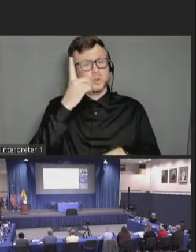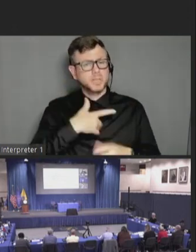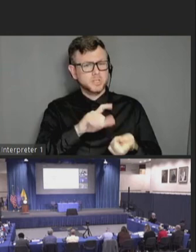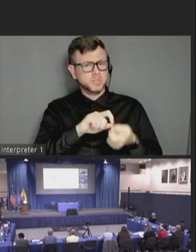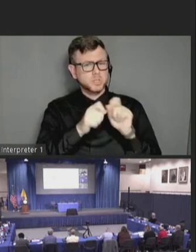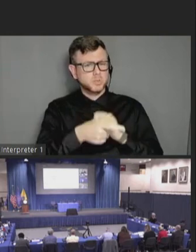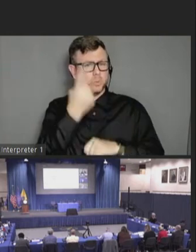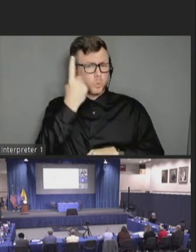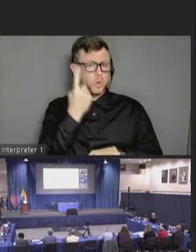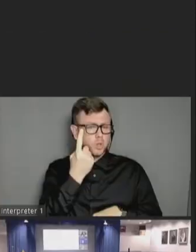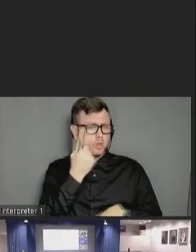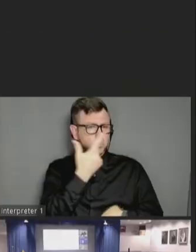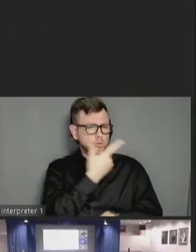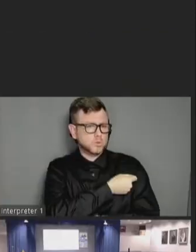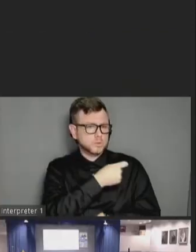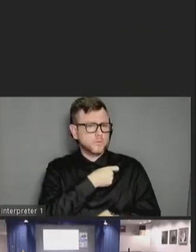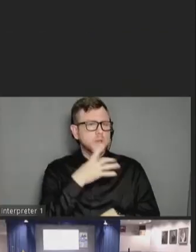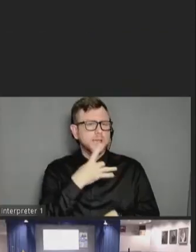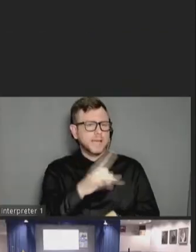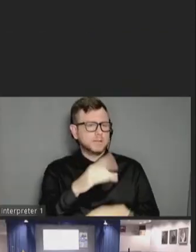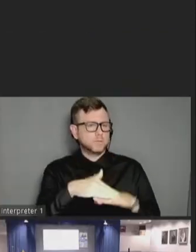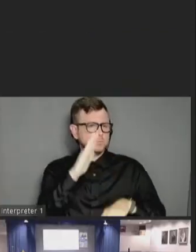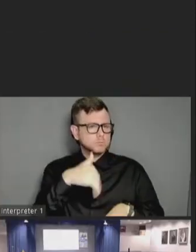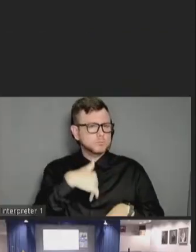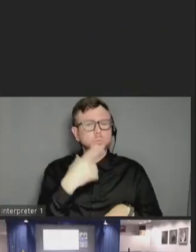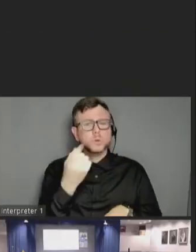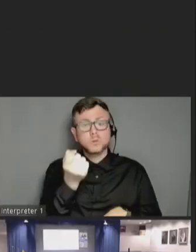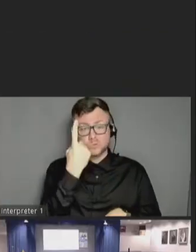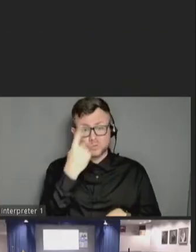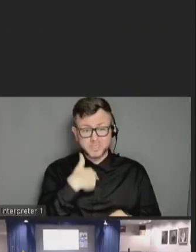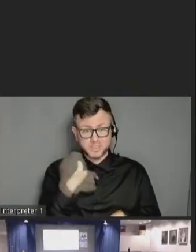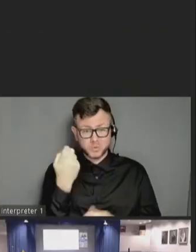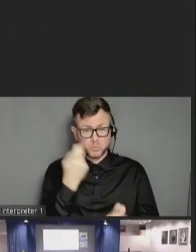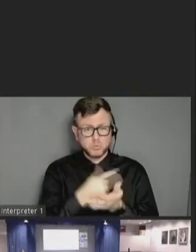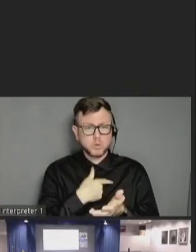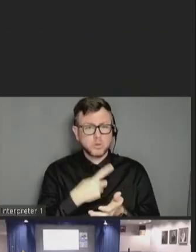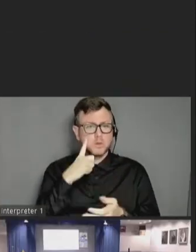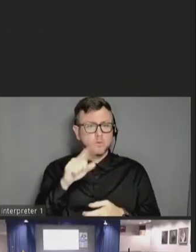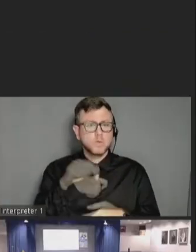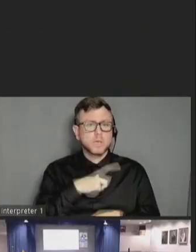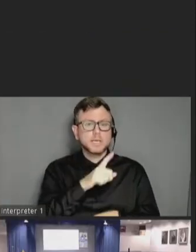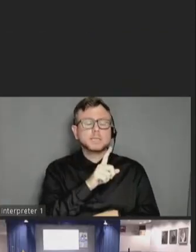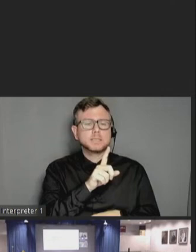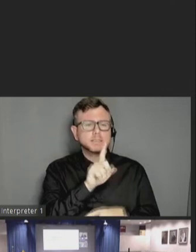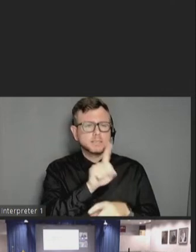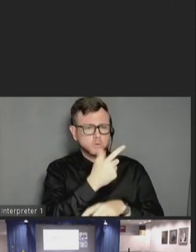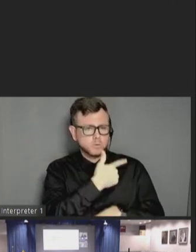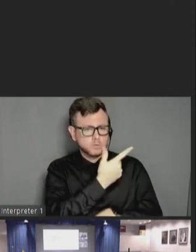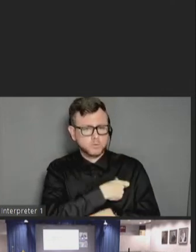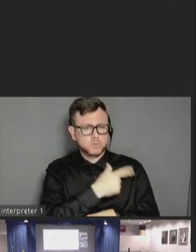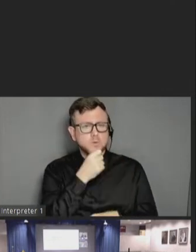18 years of age and older, and approval of a single dose for individuals 12 to 17 years of age.